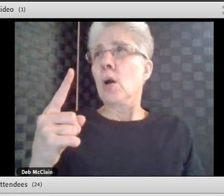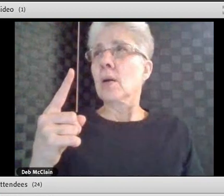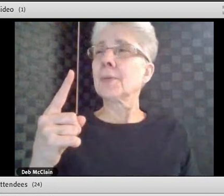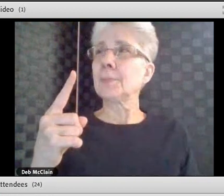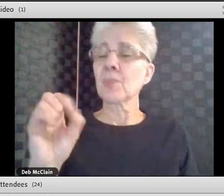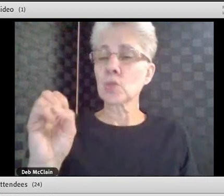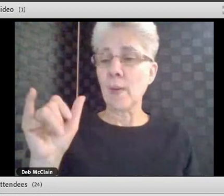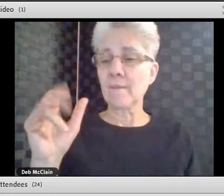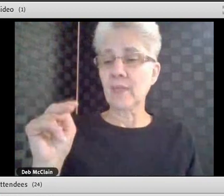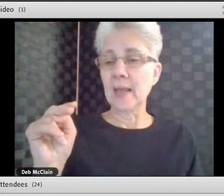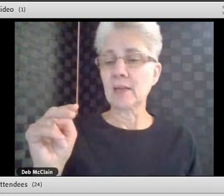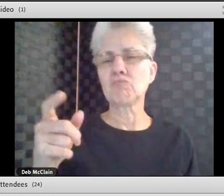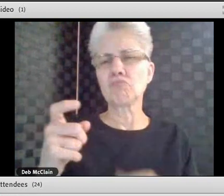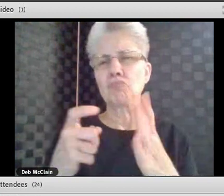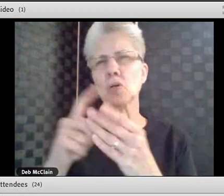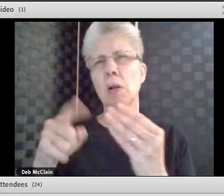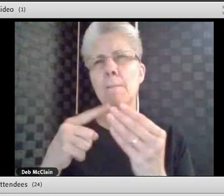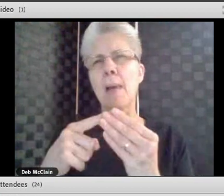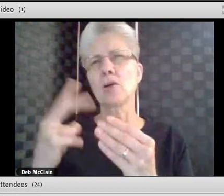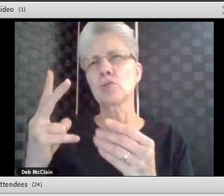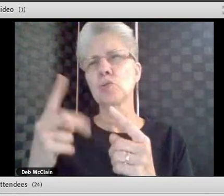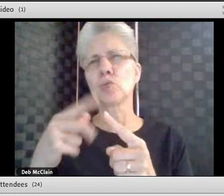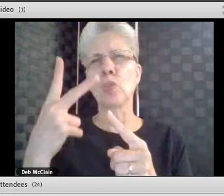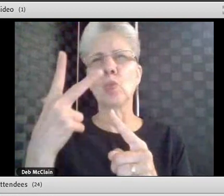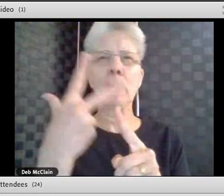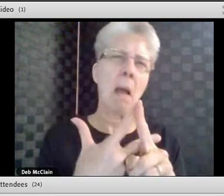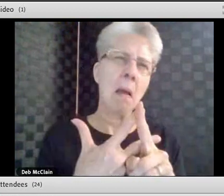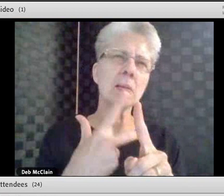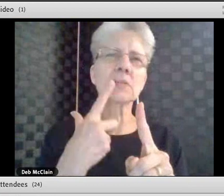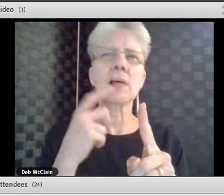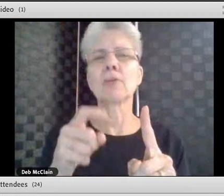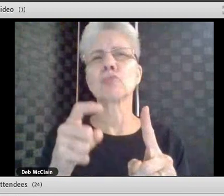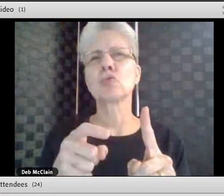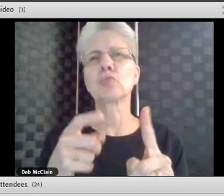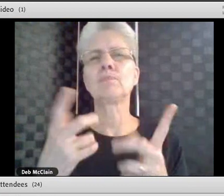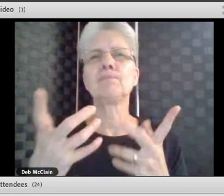For the SWFLN, it took about two to three months.